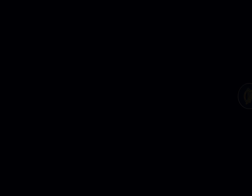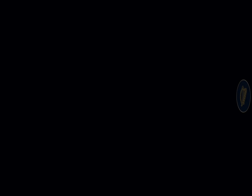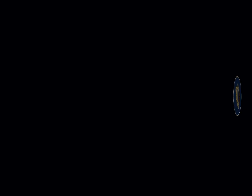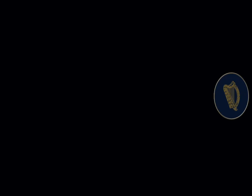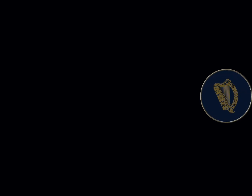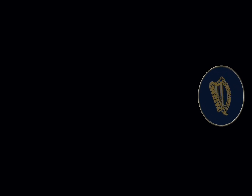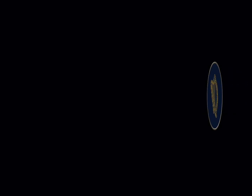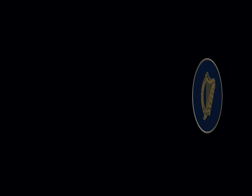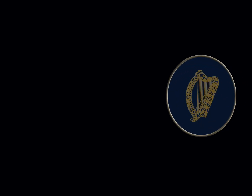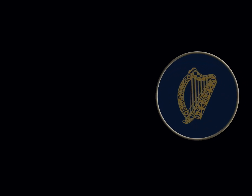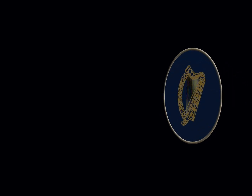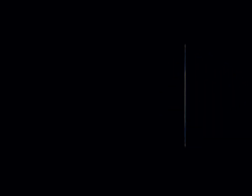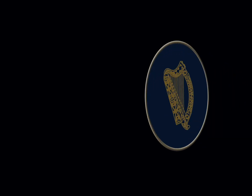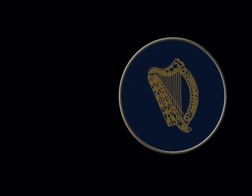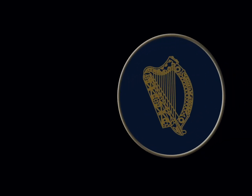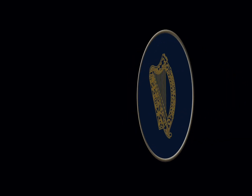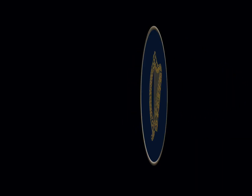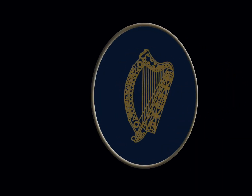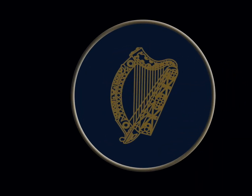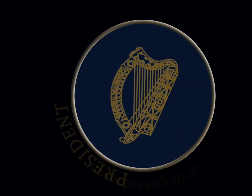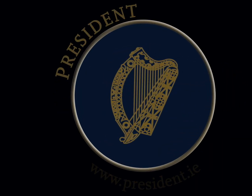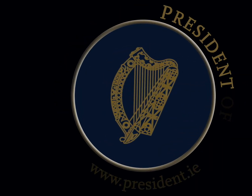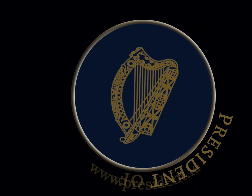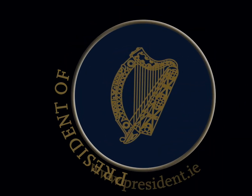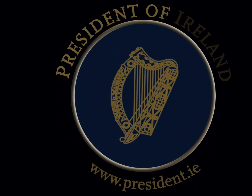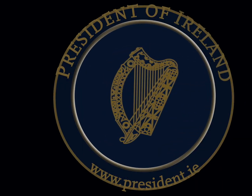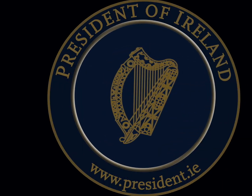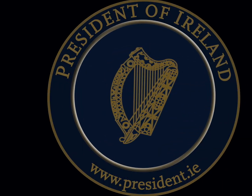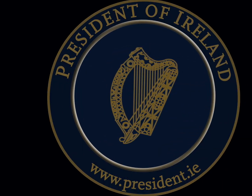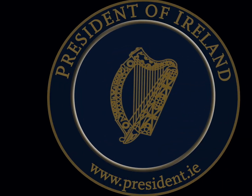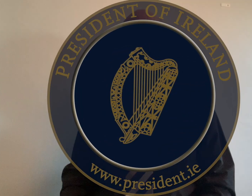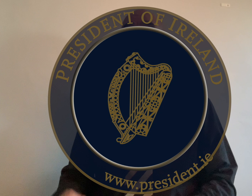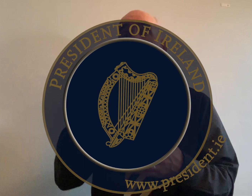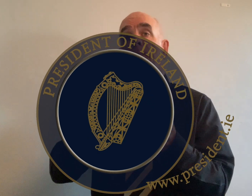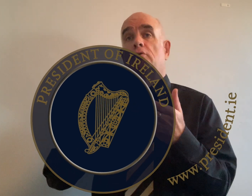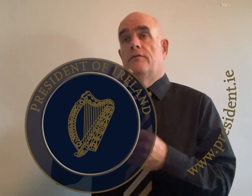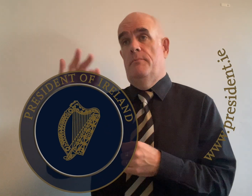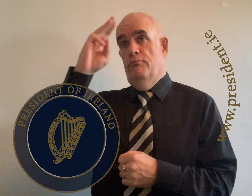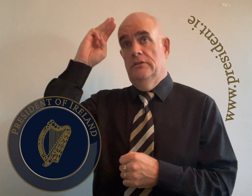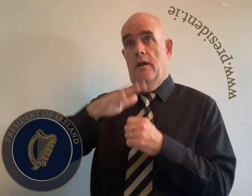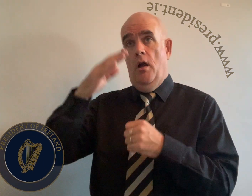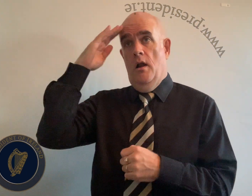This Easter 2020 is a challenging time for so many. All of our Irish family and